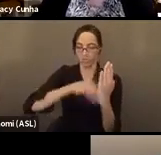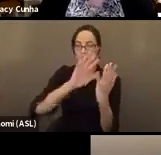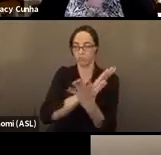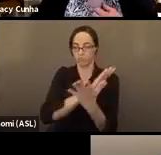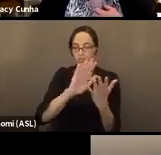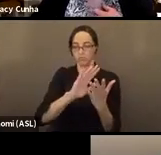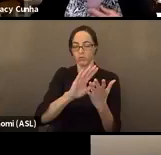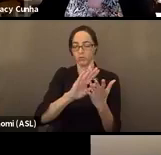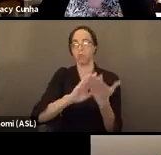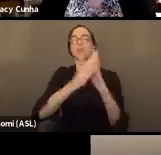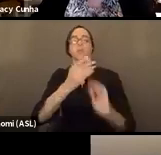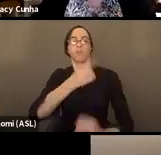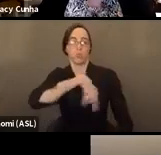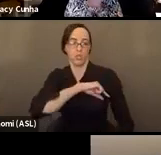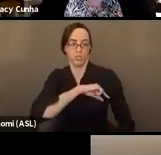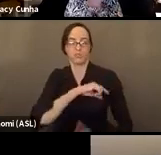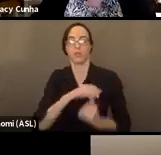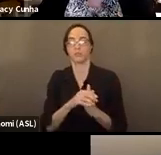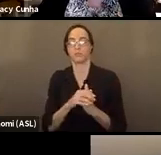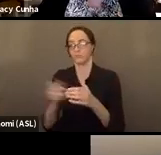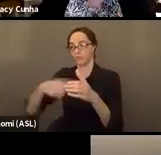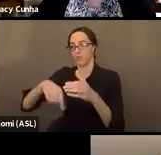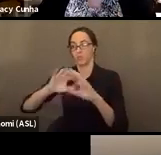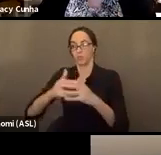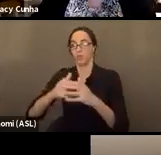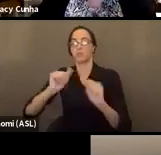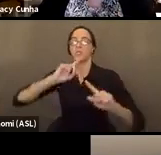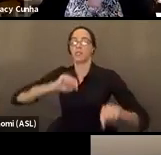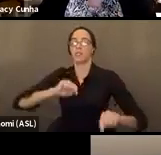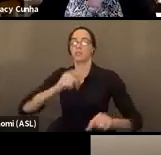but they can answer any of those questions to make sure that you could write our service